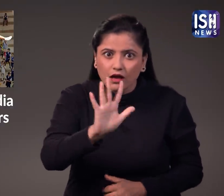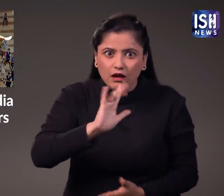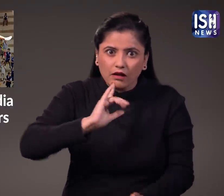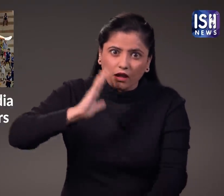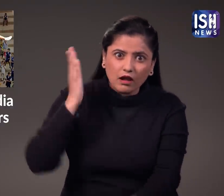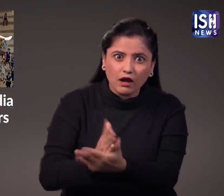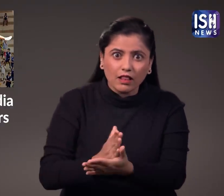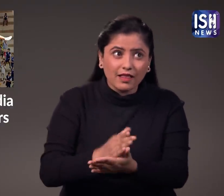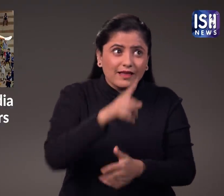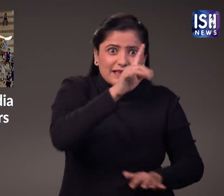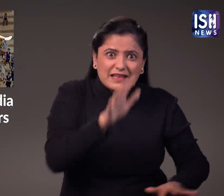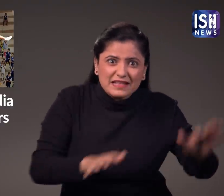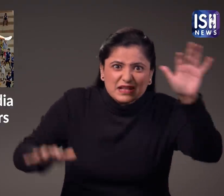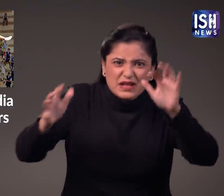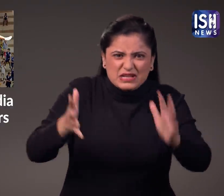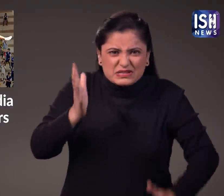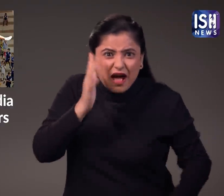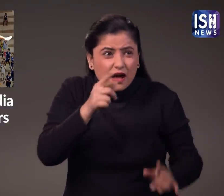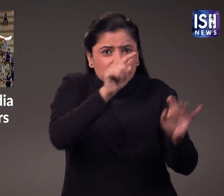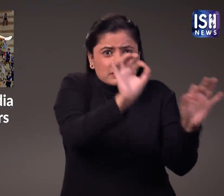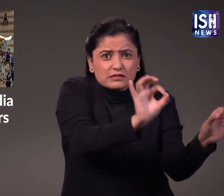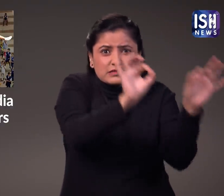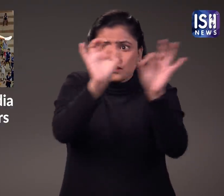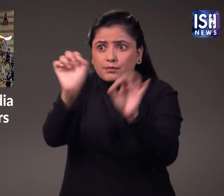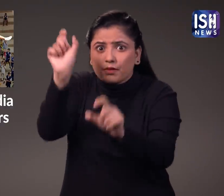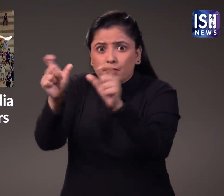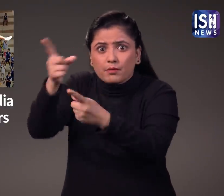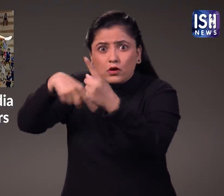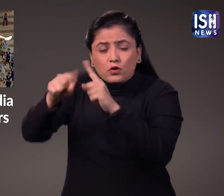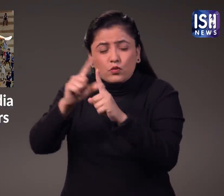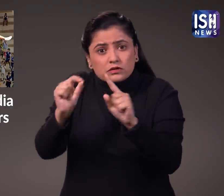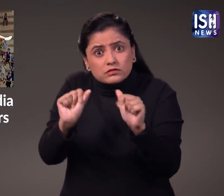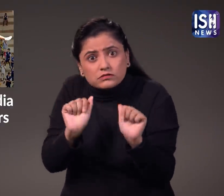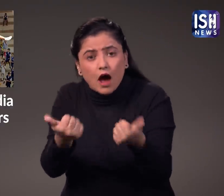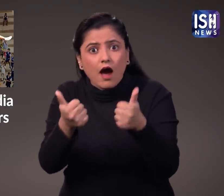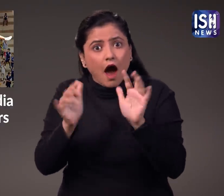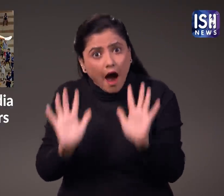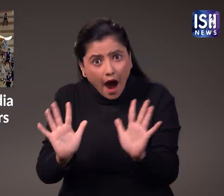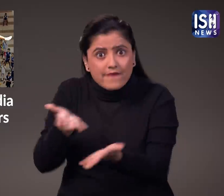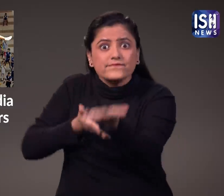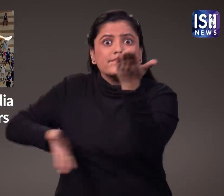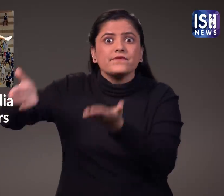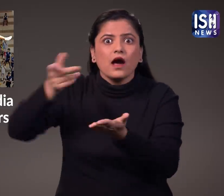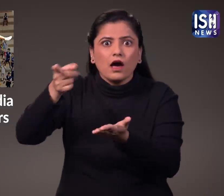But let me tell you, these are real as well.